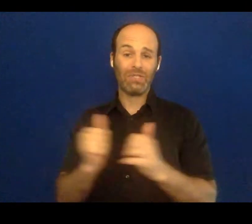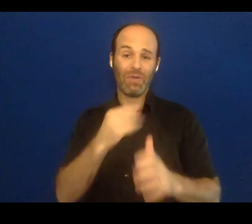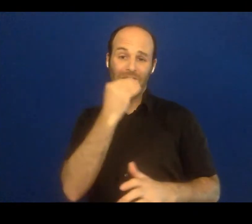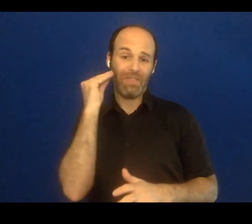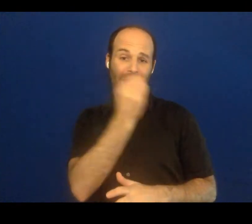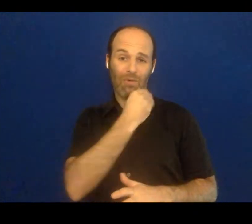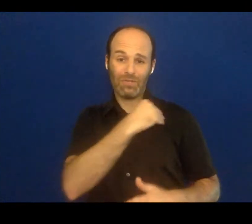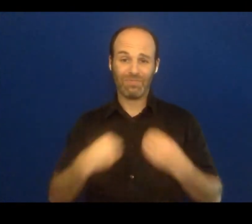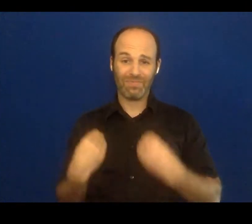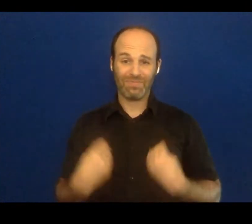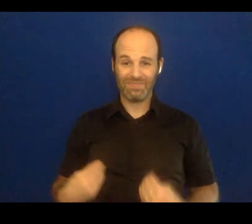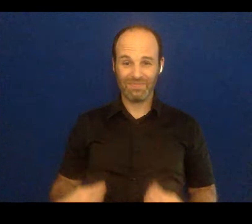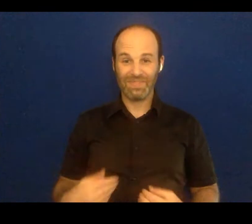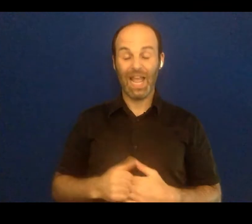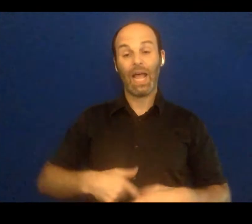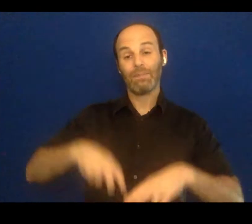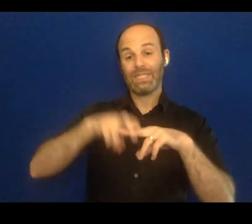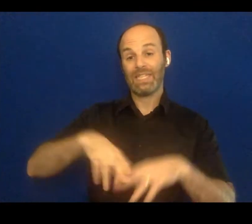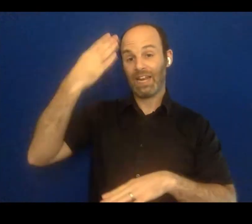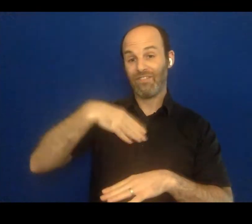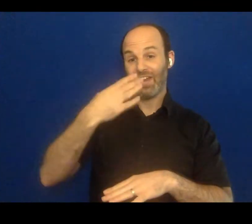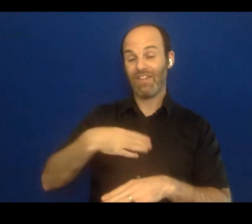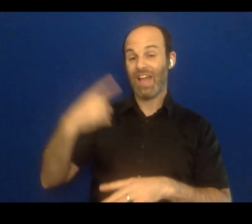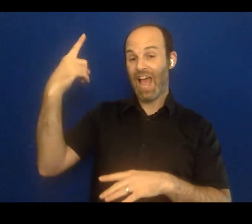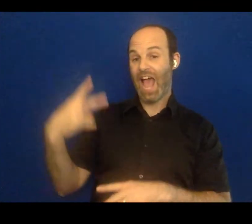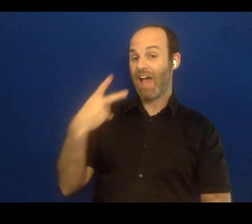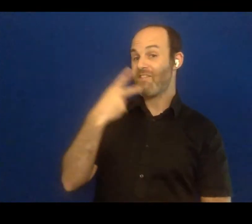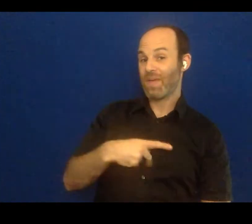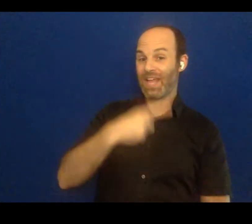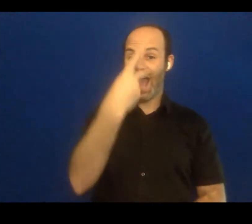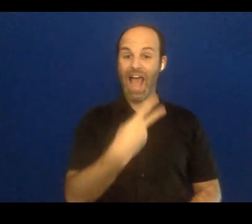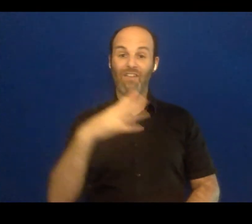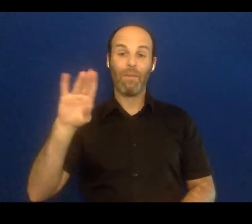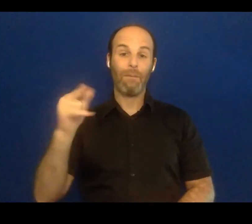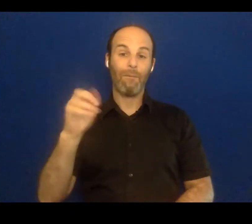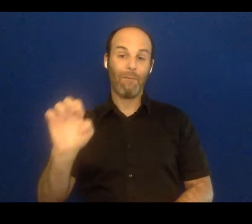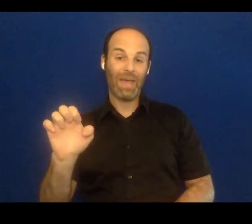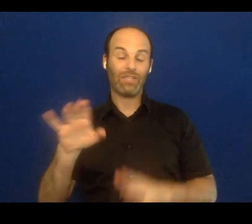DRESS TODAY. I AM SITTING IN FRONT OF A HALF PINK HALF BEIGE WALL IN THE CLINK.